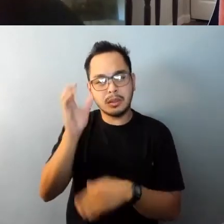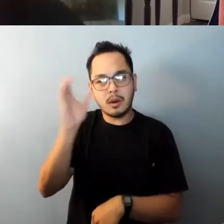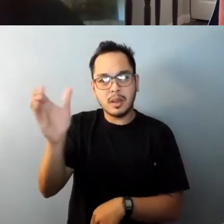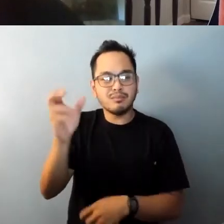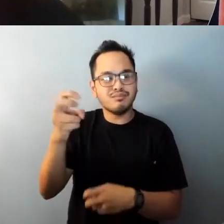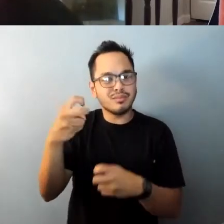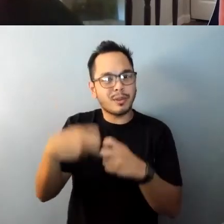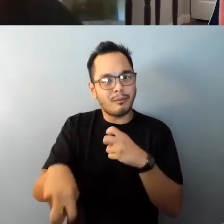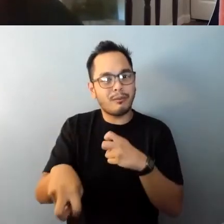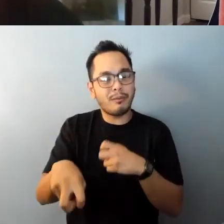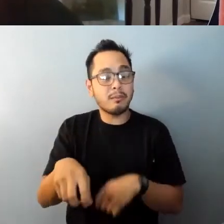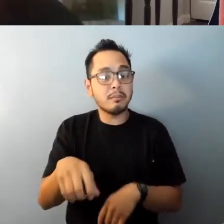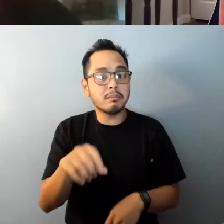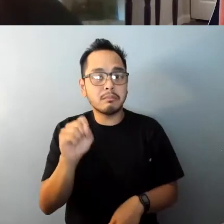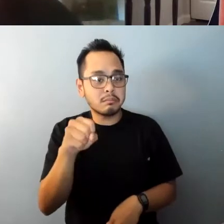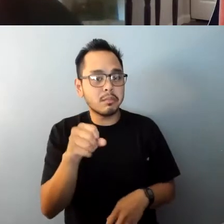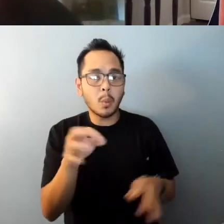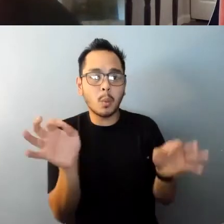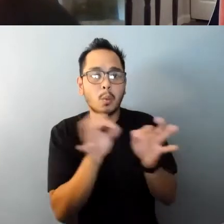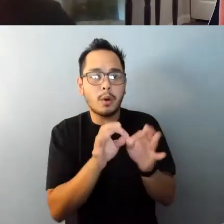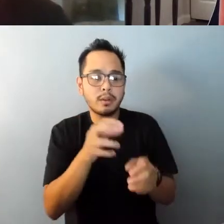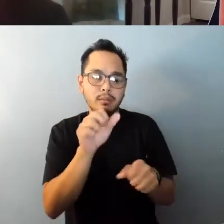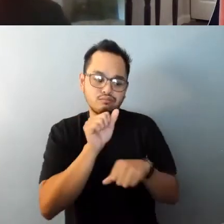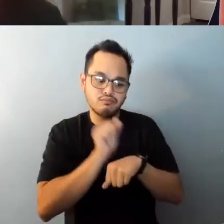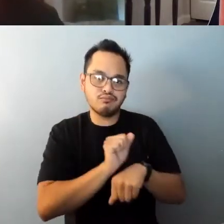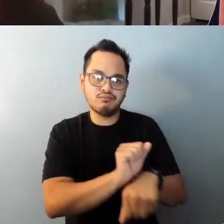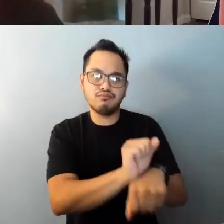Not that it is work that is not worth doing, I think it is work that is very difficult